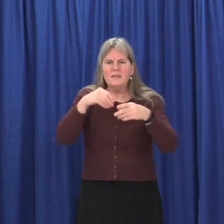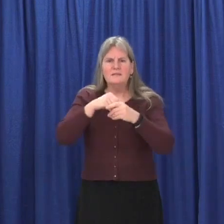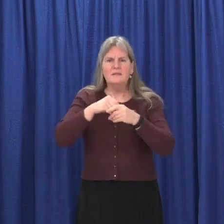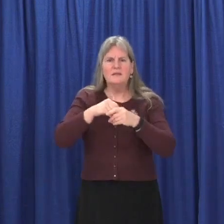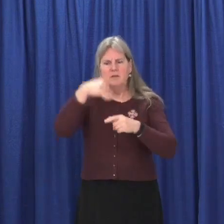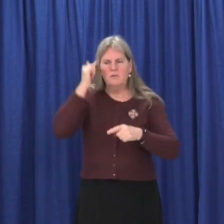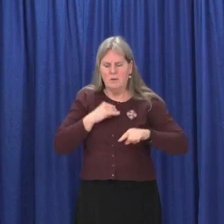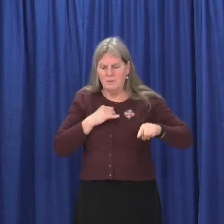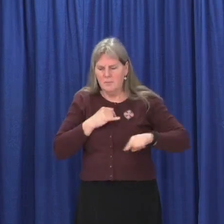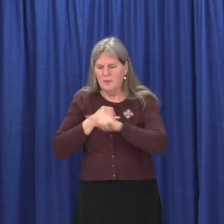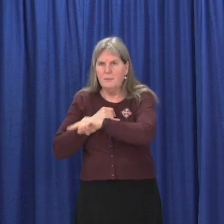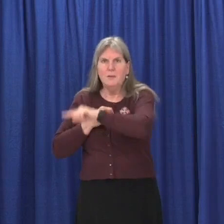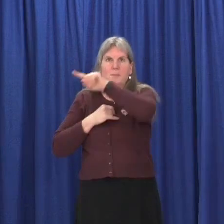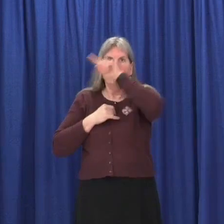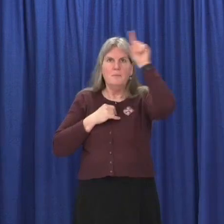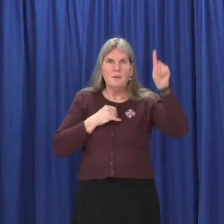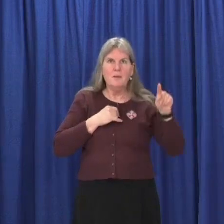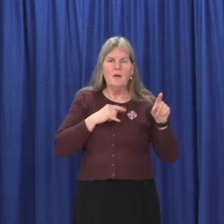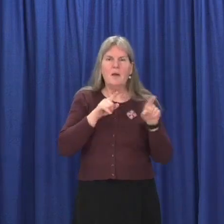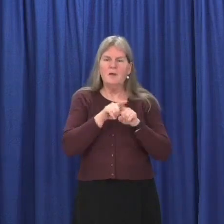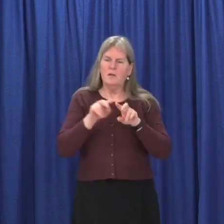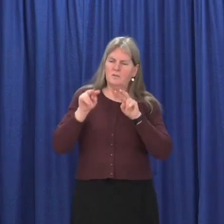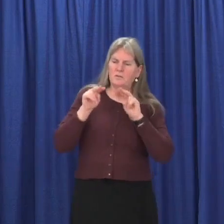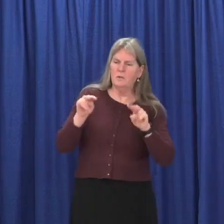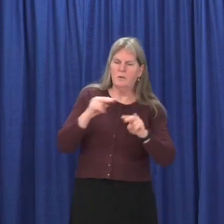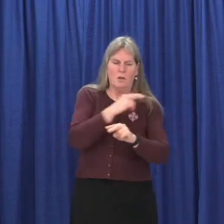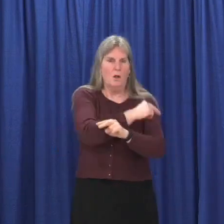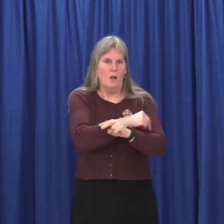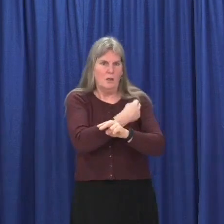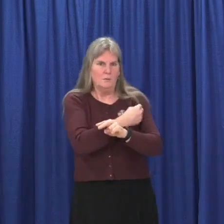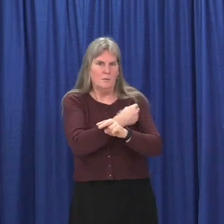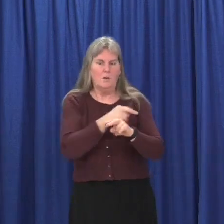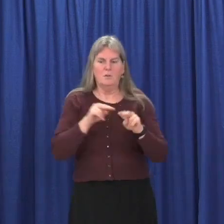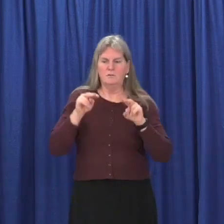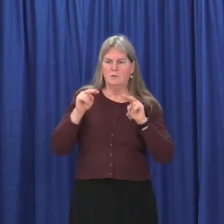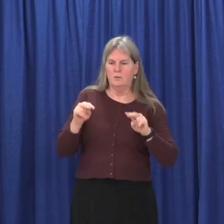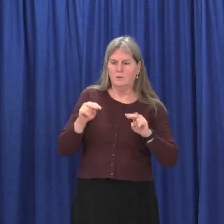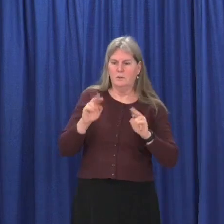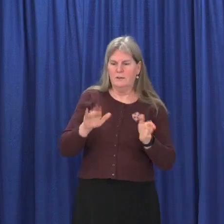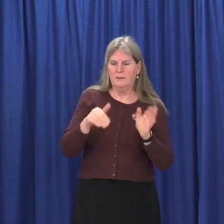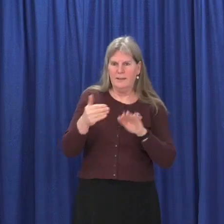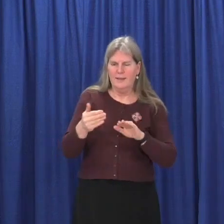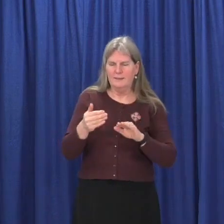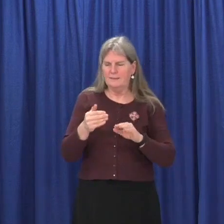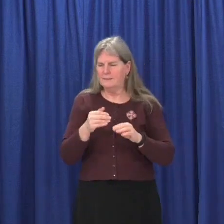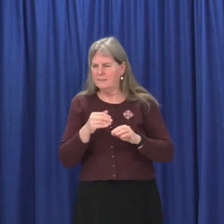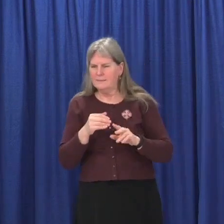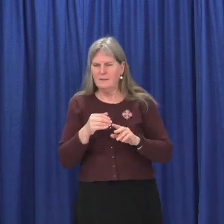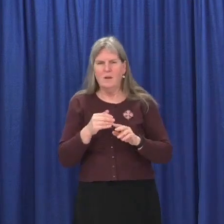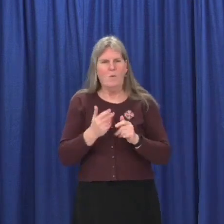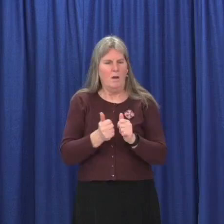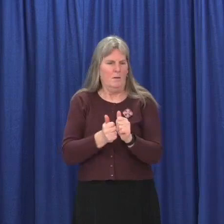hospitalizations and deaths. Because remember, the ultimate goal of our pandemic response is to prevent severe outcomes, such as